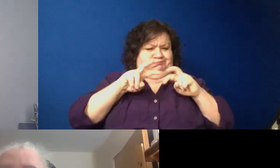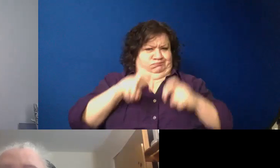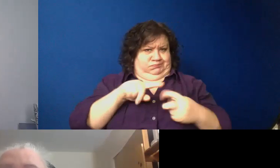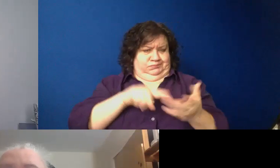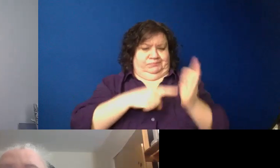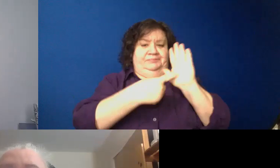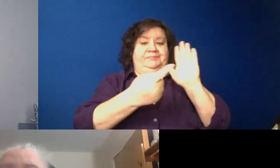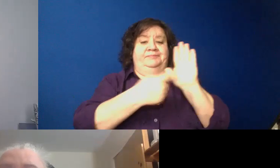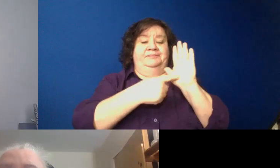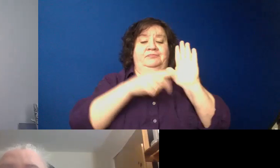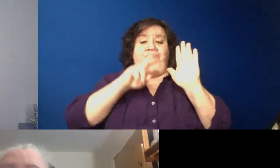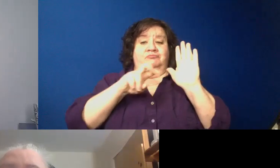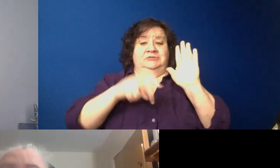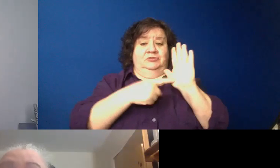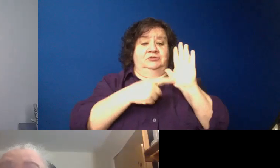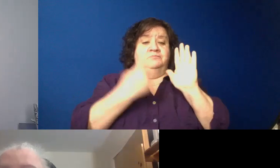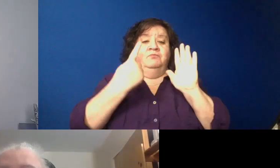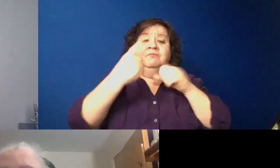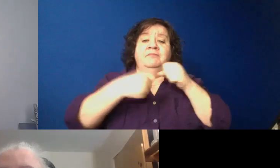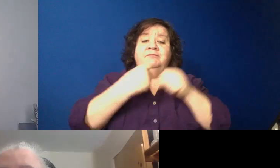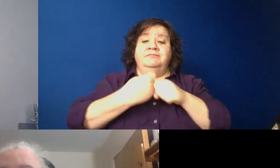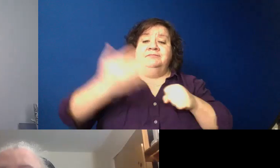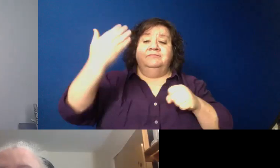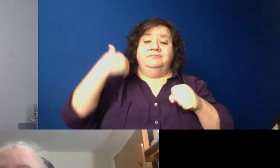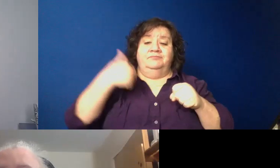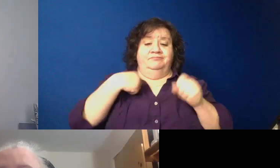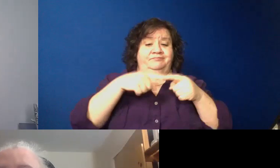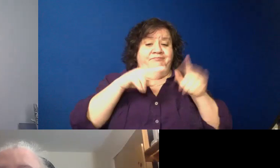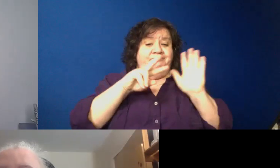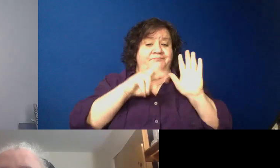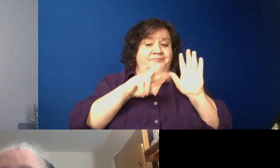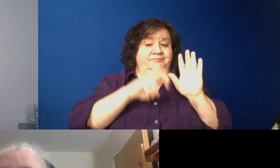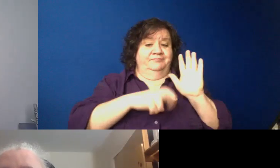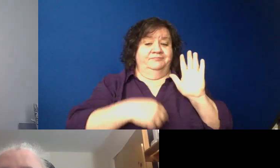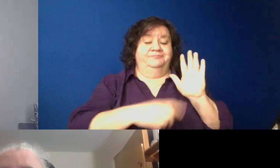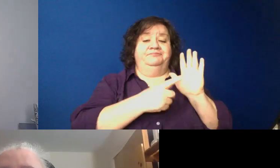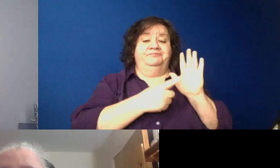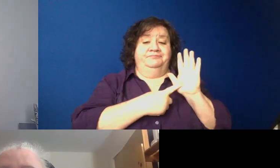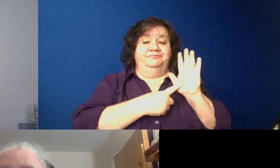and really kind of was very small-scale research but the the key aim of it was to start getting